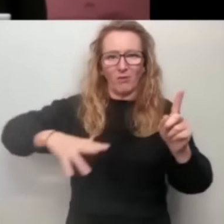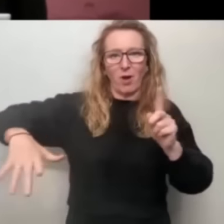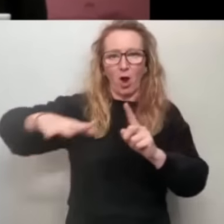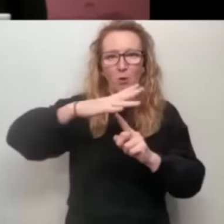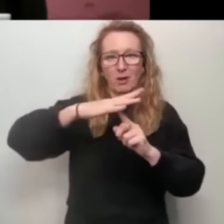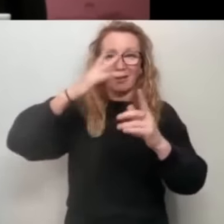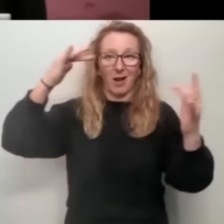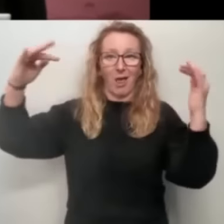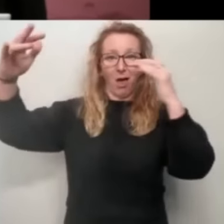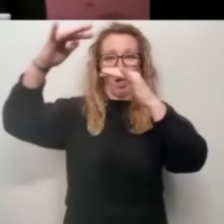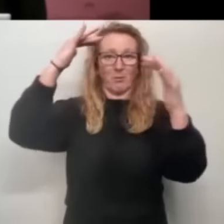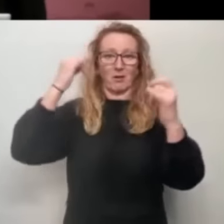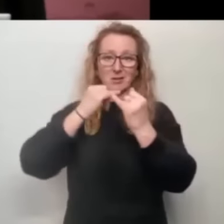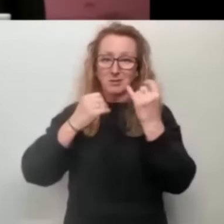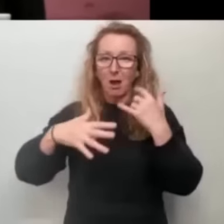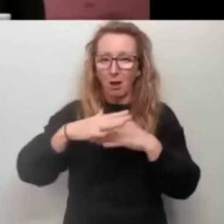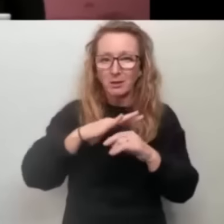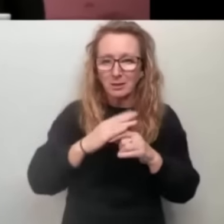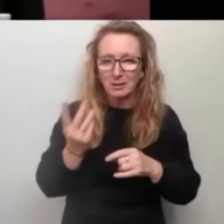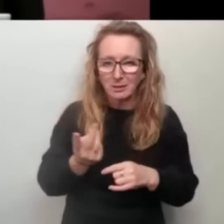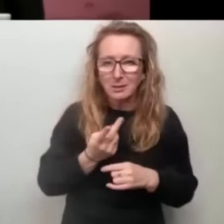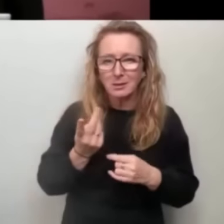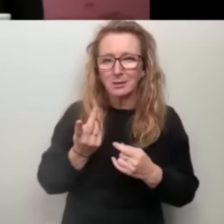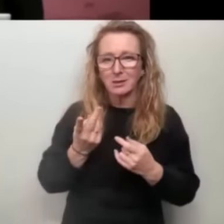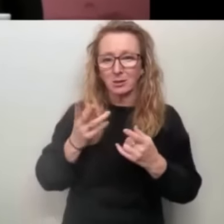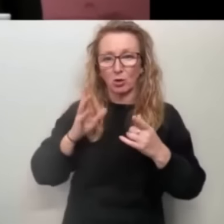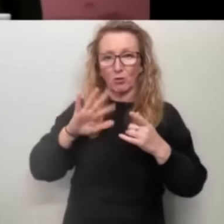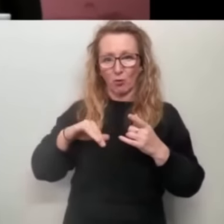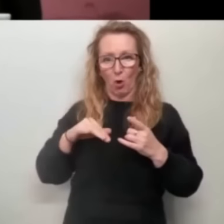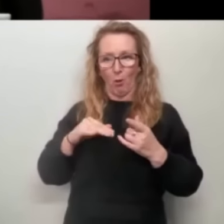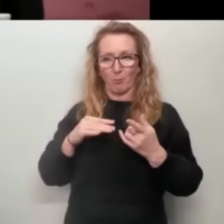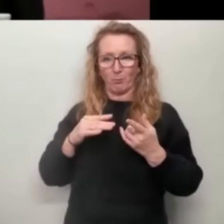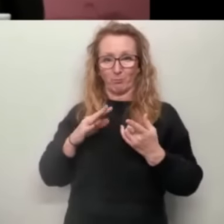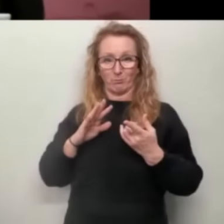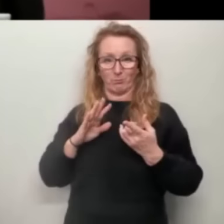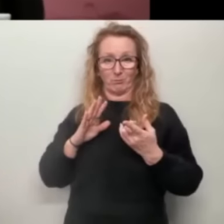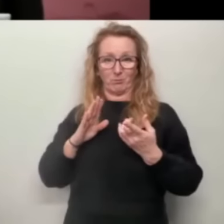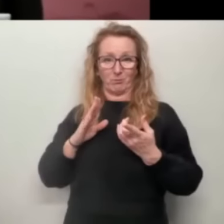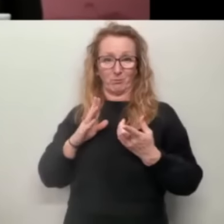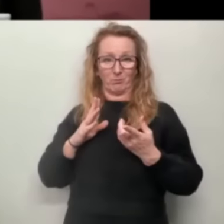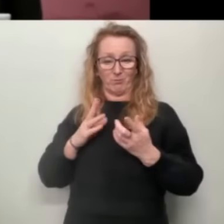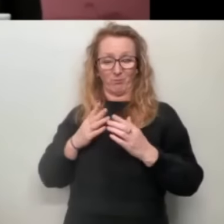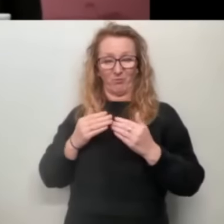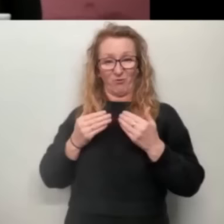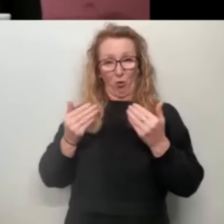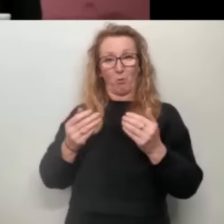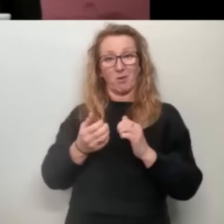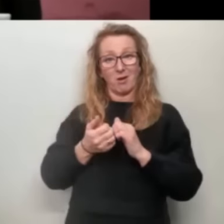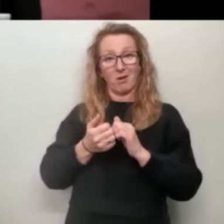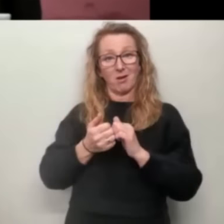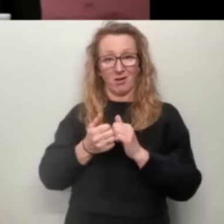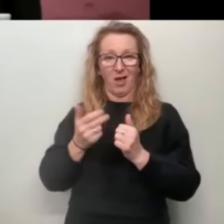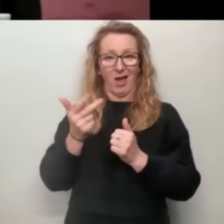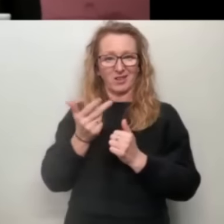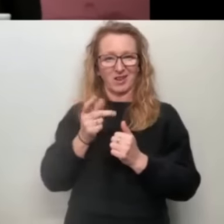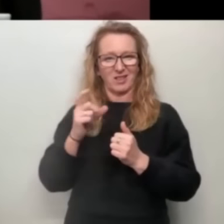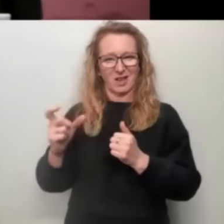and society that stem directly or indirectly from the advances of the 18th century.